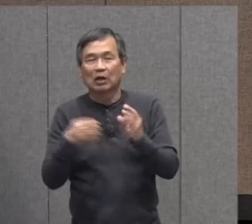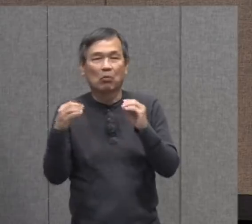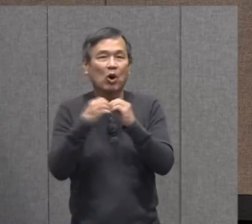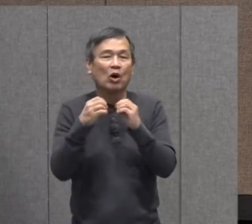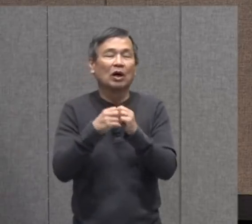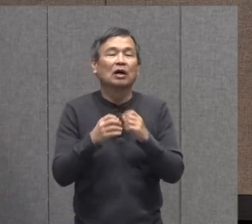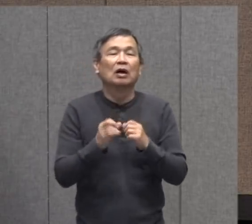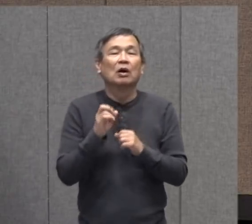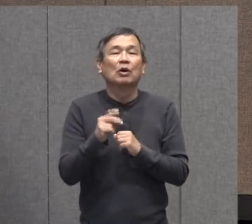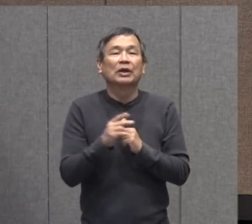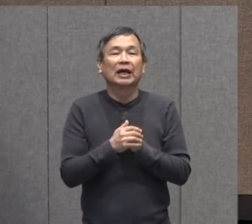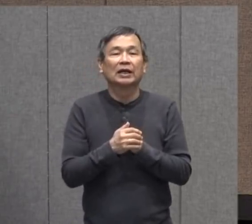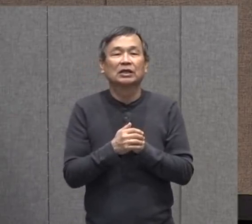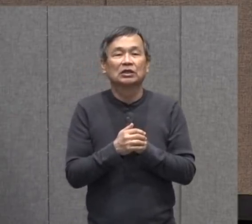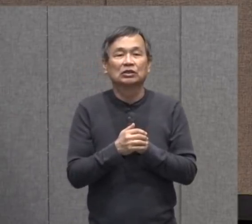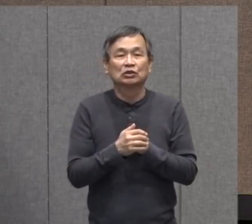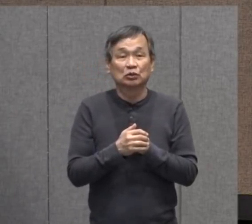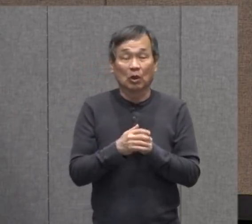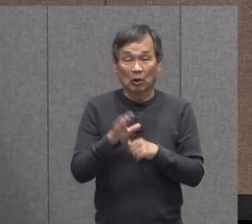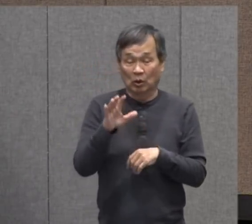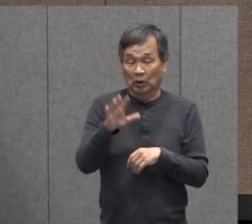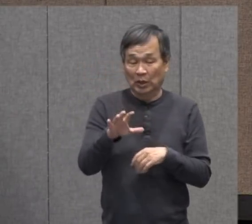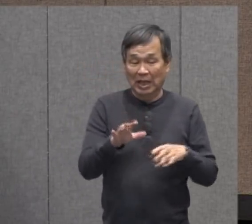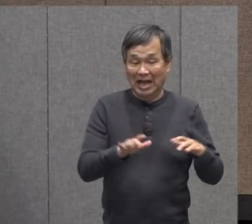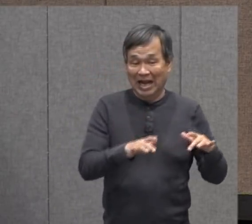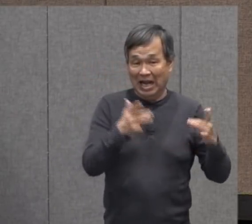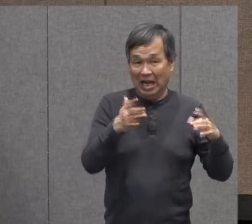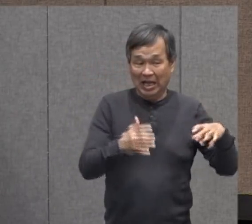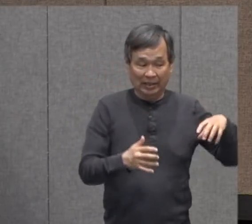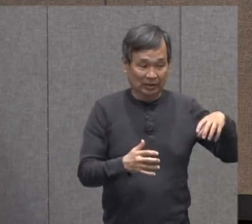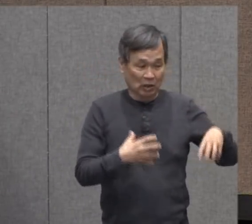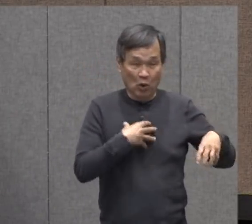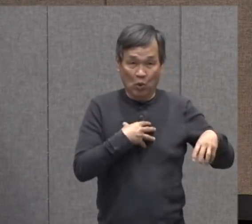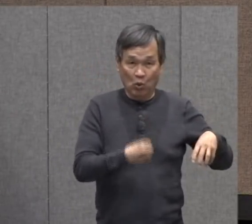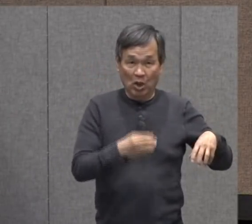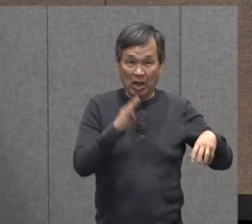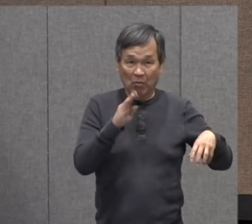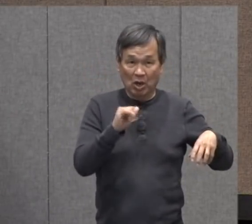So, a light object, would you give it a soft push